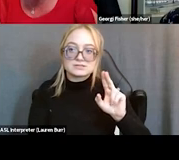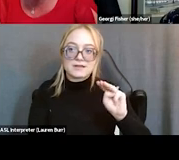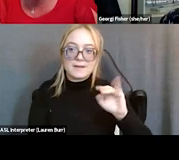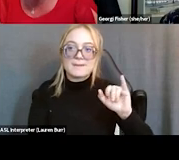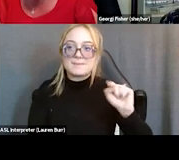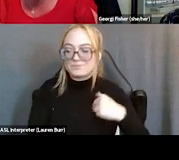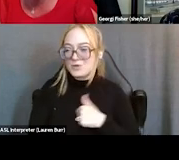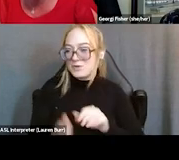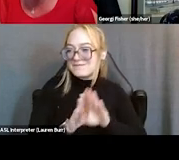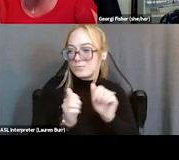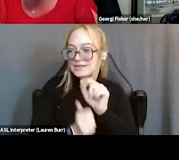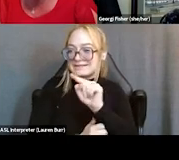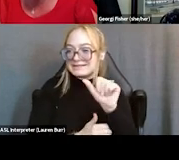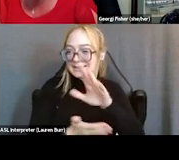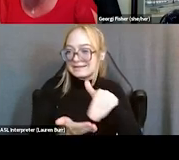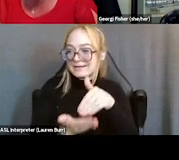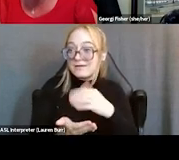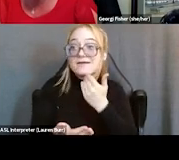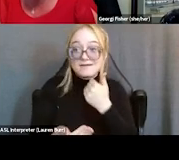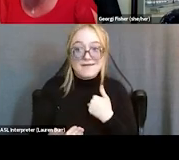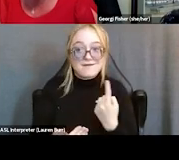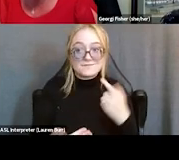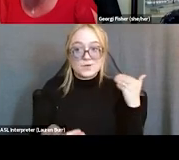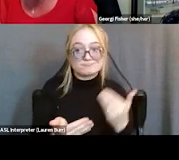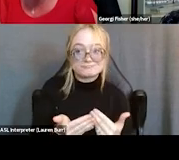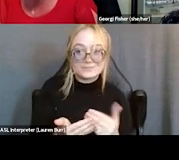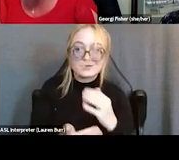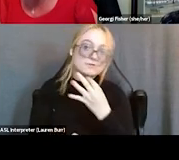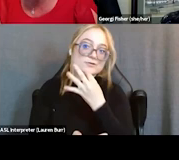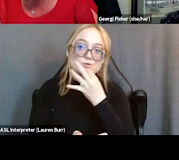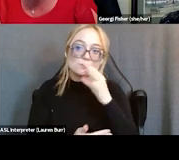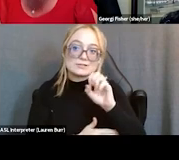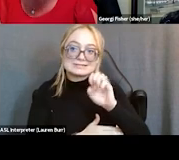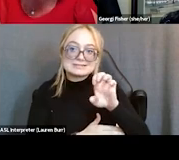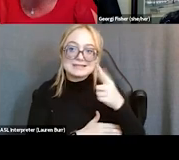We get together, we have another one coming up in September. I'm really excited cause I haven't seen, I mean like Millie, I haven't seen in two and a half,